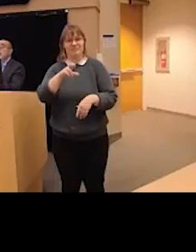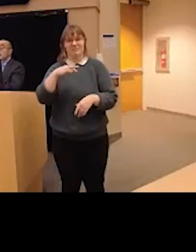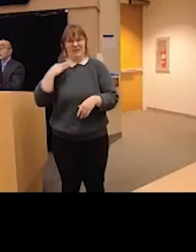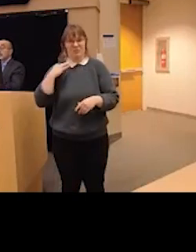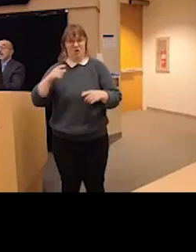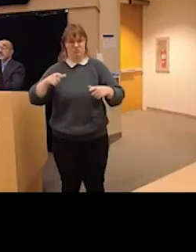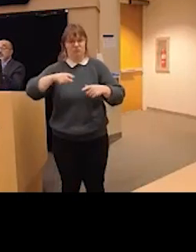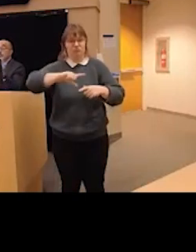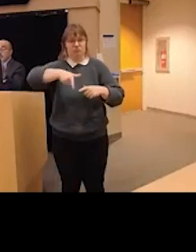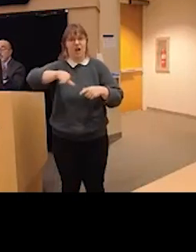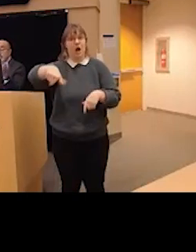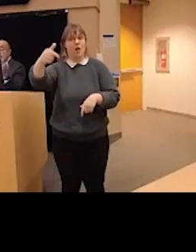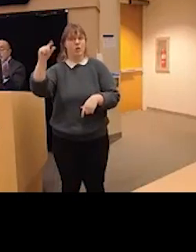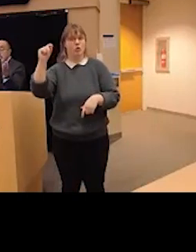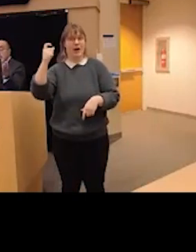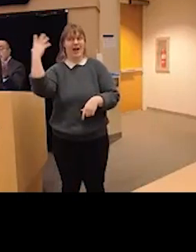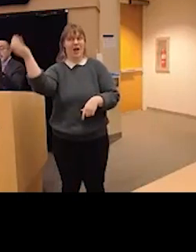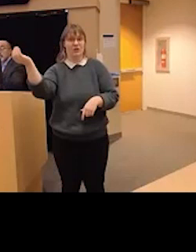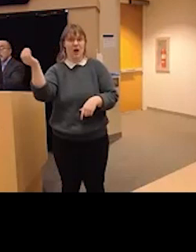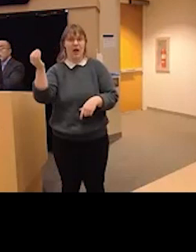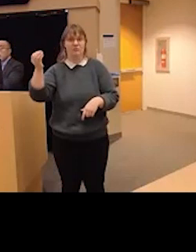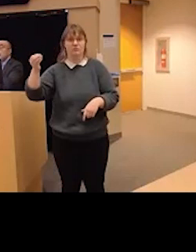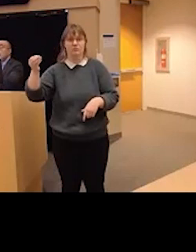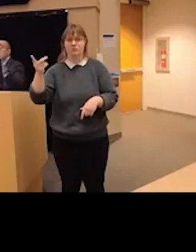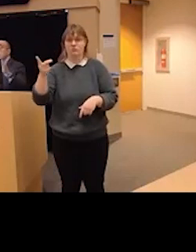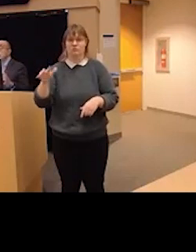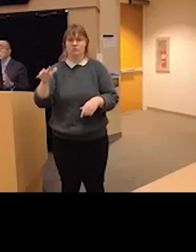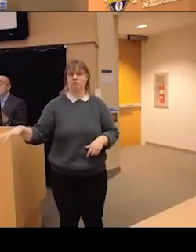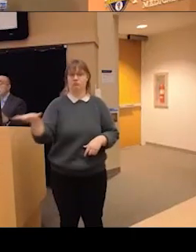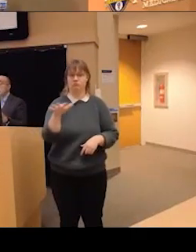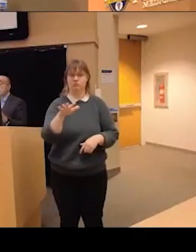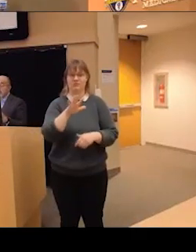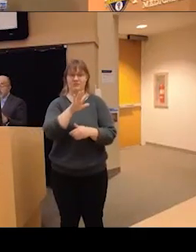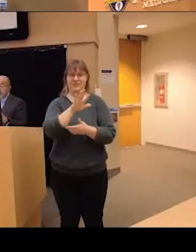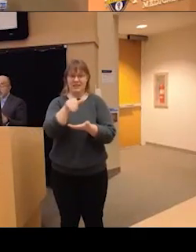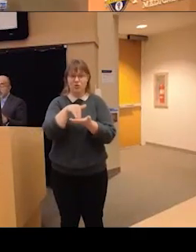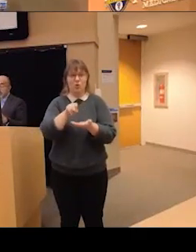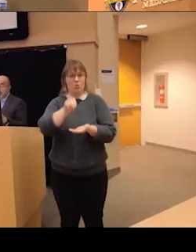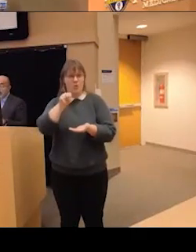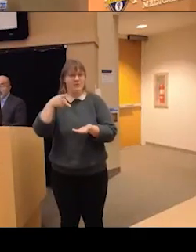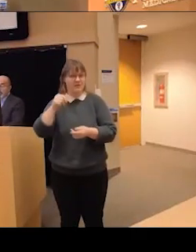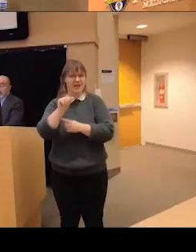another 20 in an outside ring which is uh really throughout Central and Northern Pennsylvania um